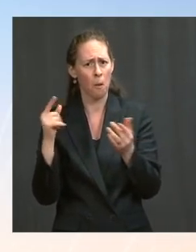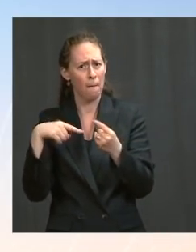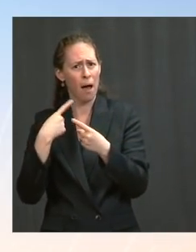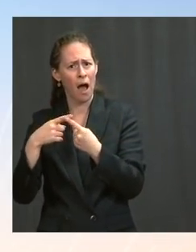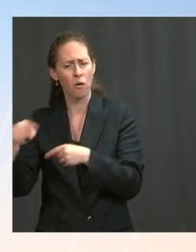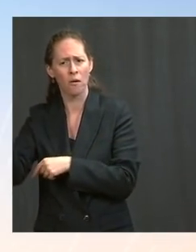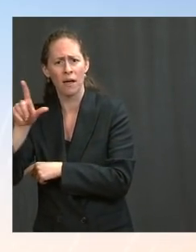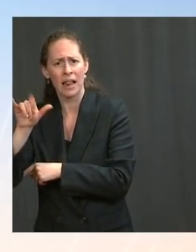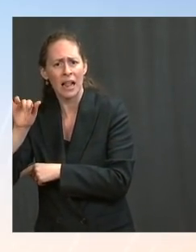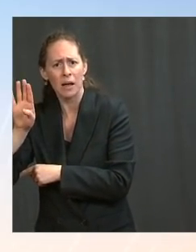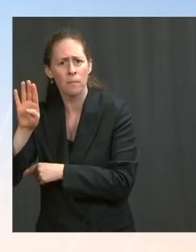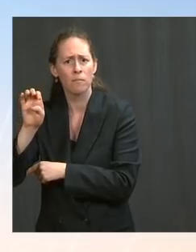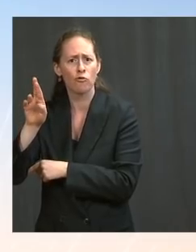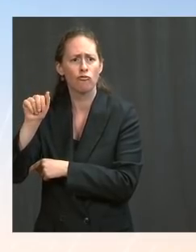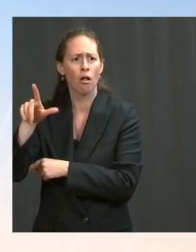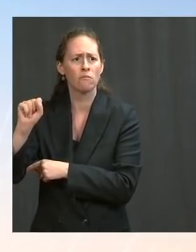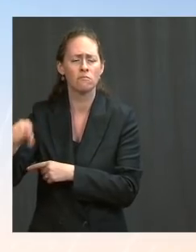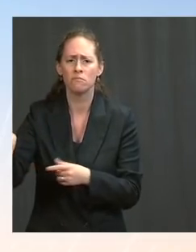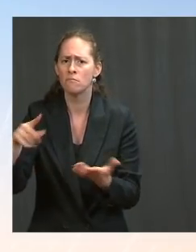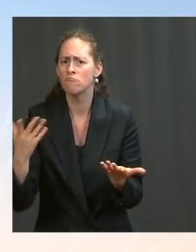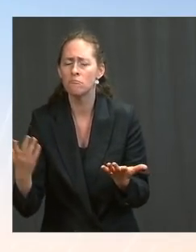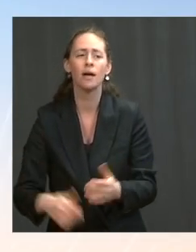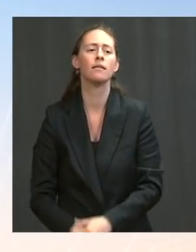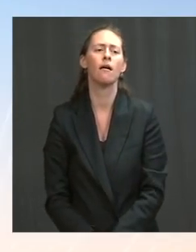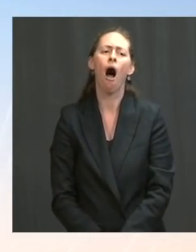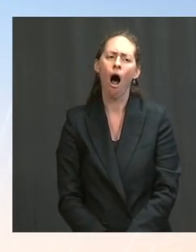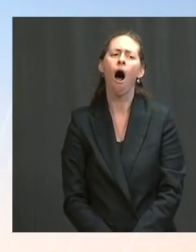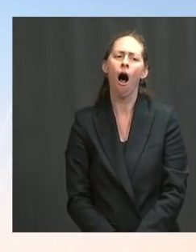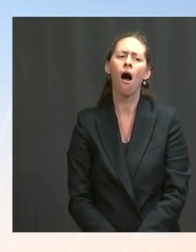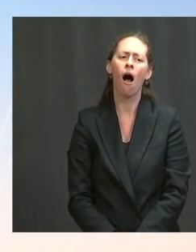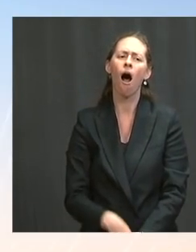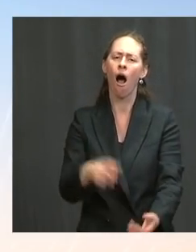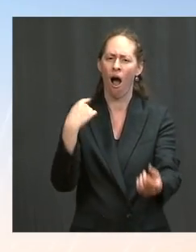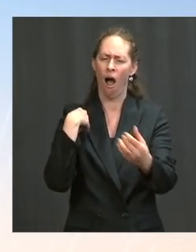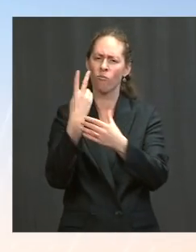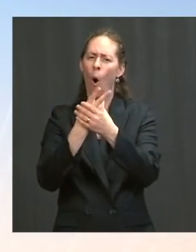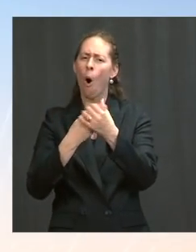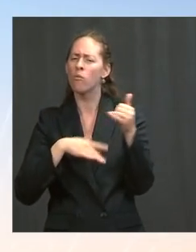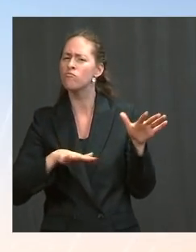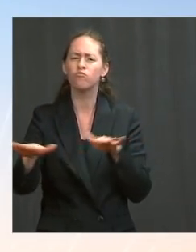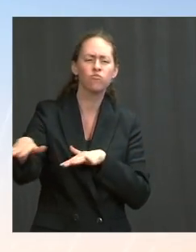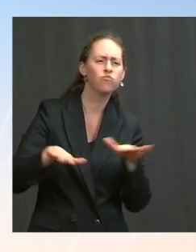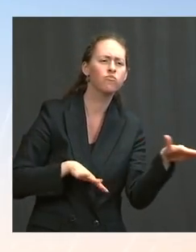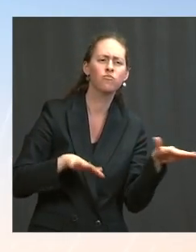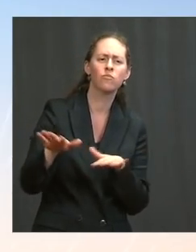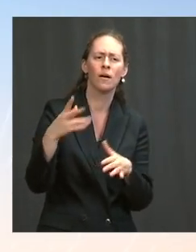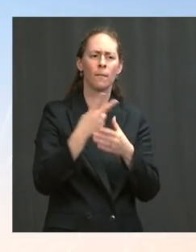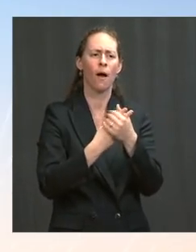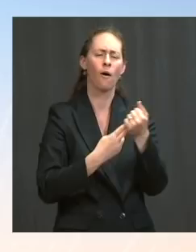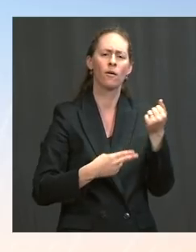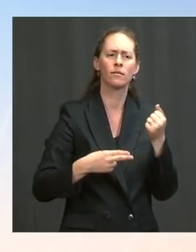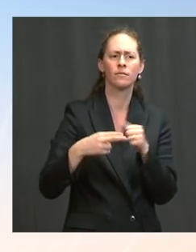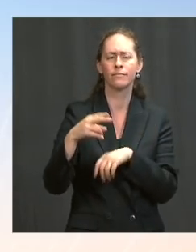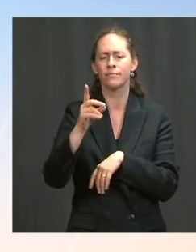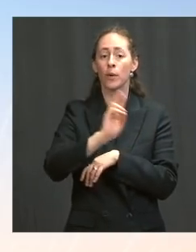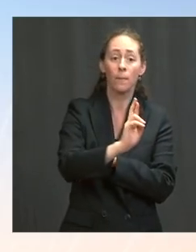with members of -- from all parts of both -- you know, all parts of the Democratic Party, a range of members in the Republican Party -- absolutely.